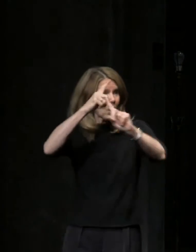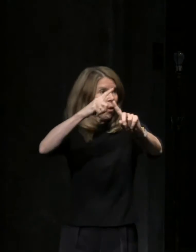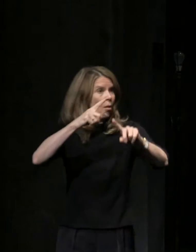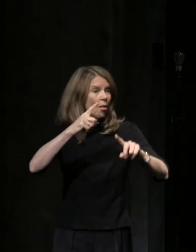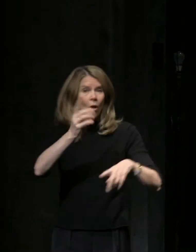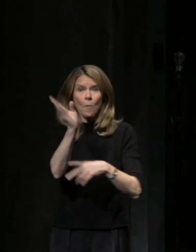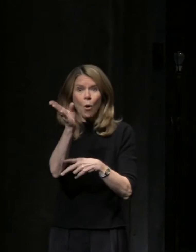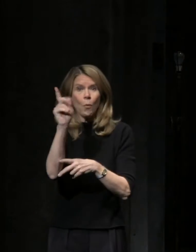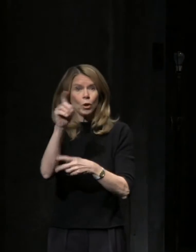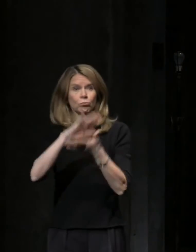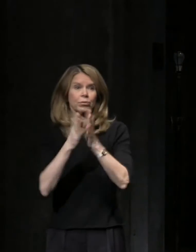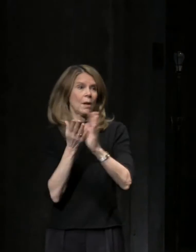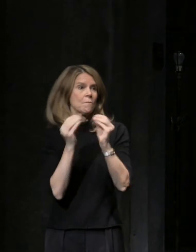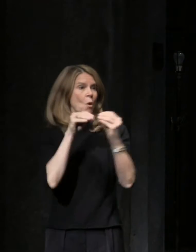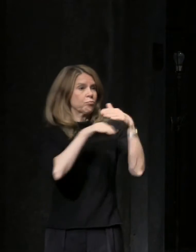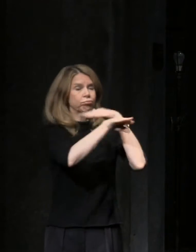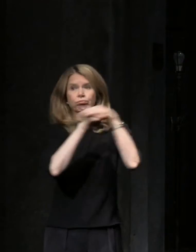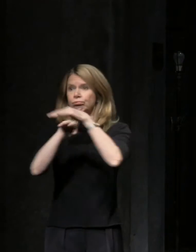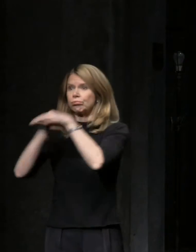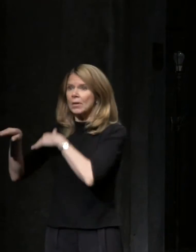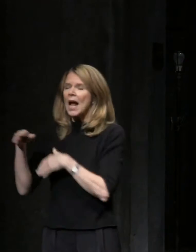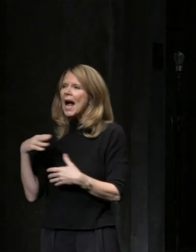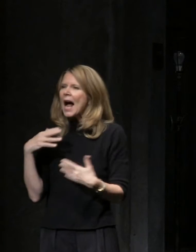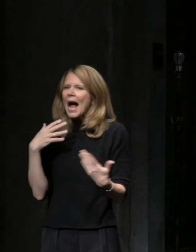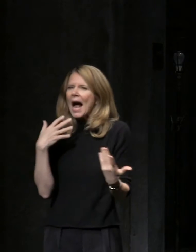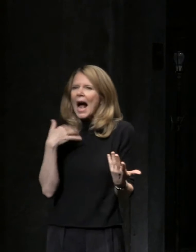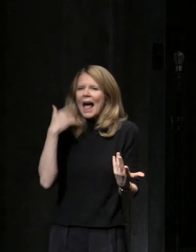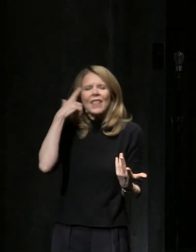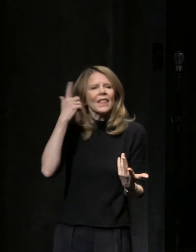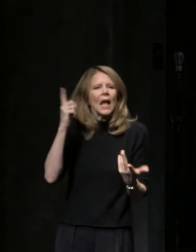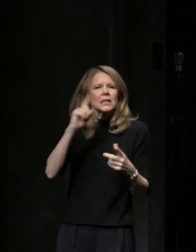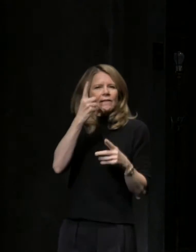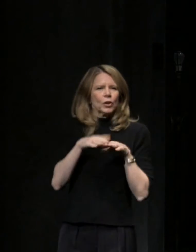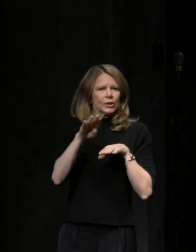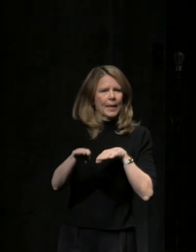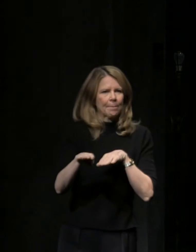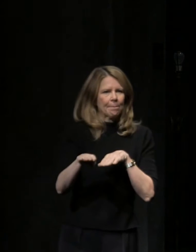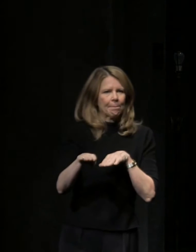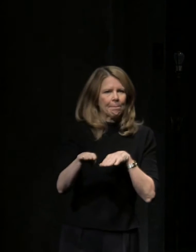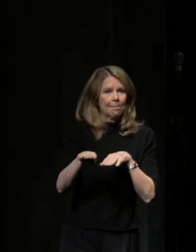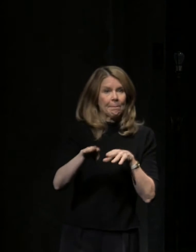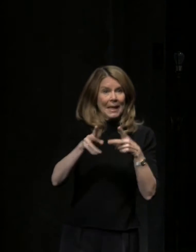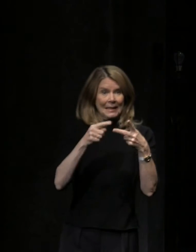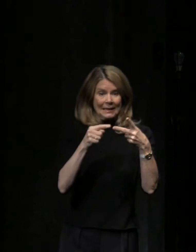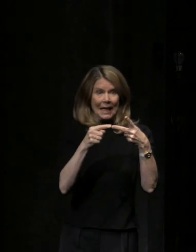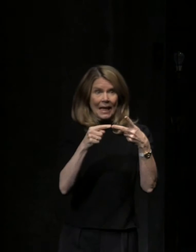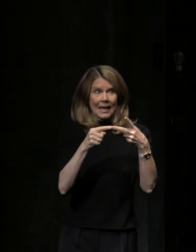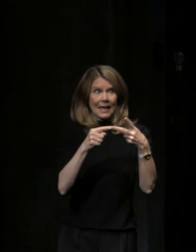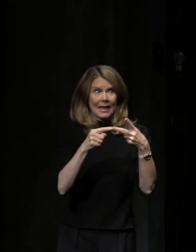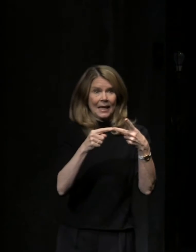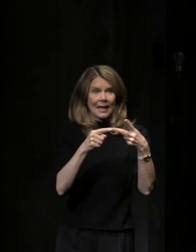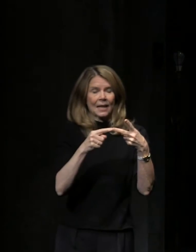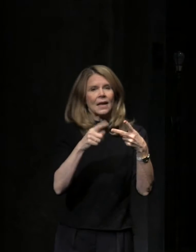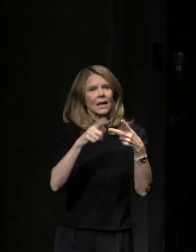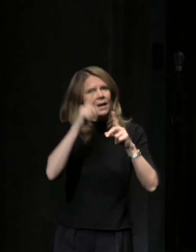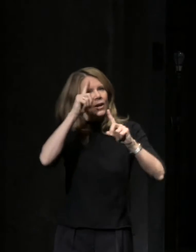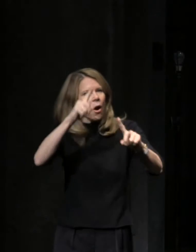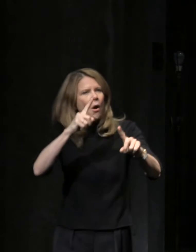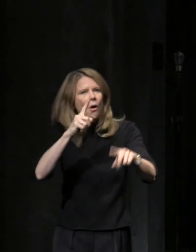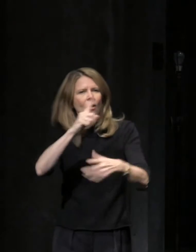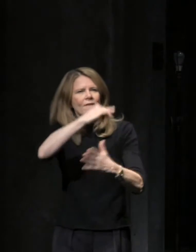On some level, I think that's maybe step one. Step two is to make better art. To make art